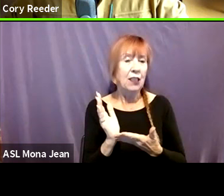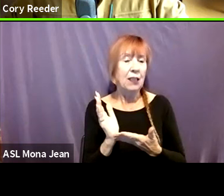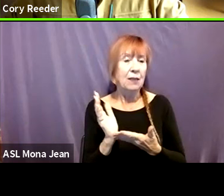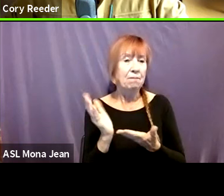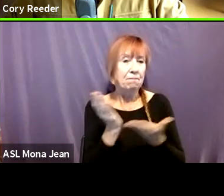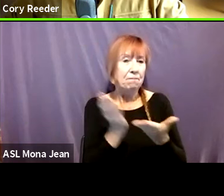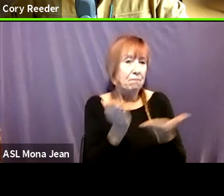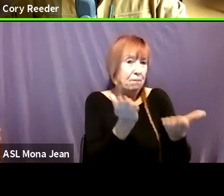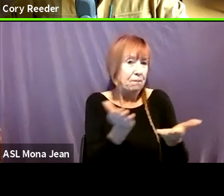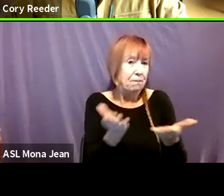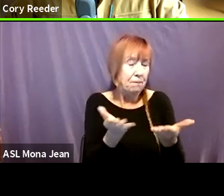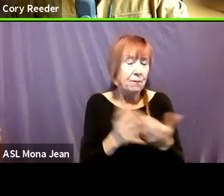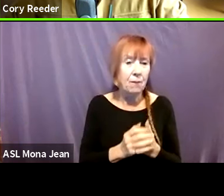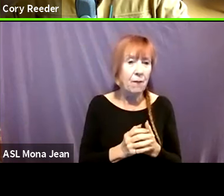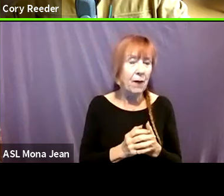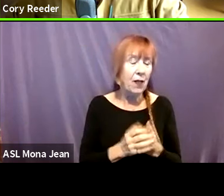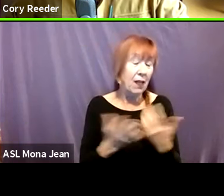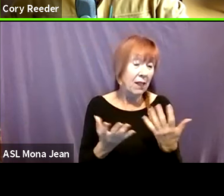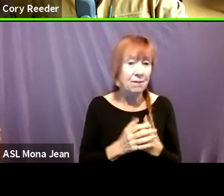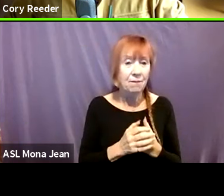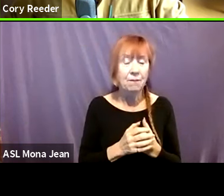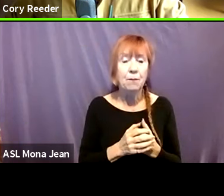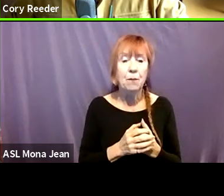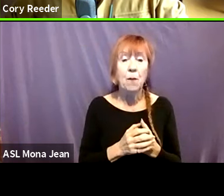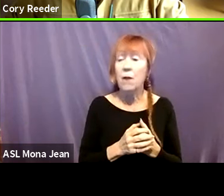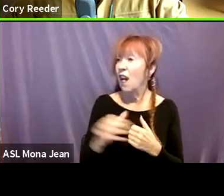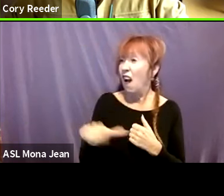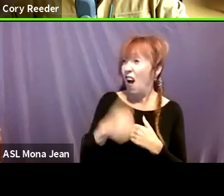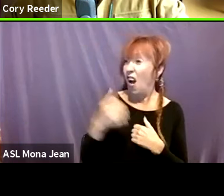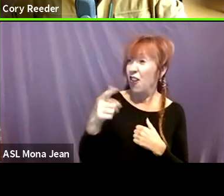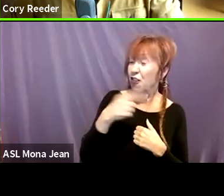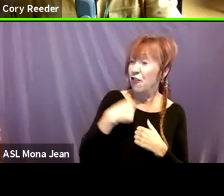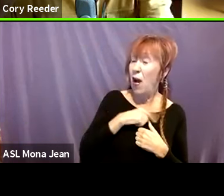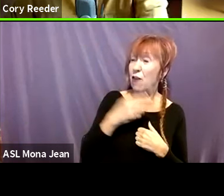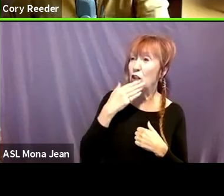Any of you guys have a good, like, first pitch story?